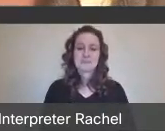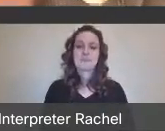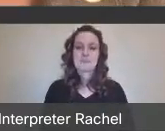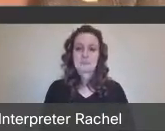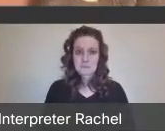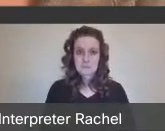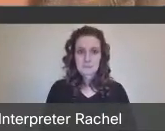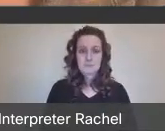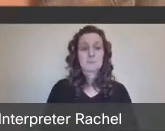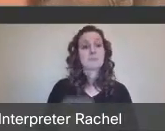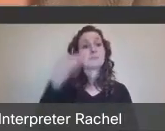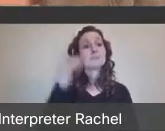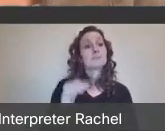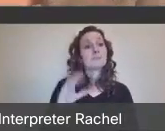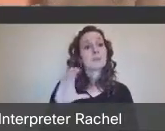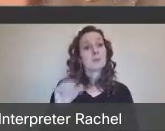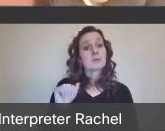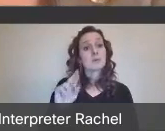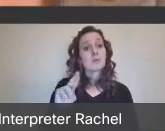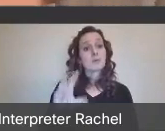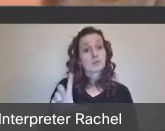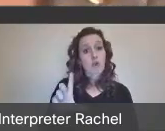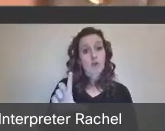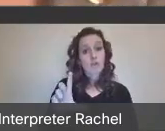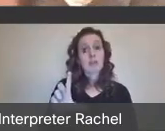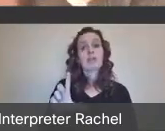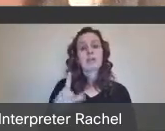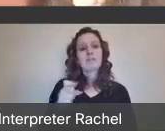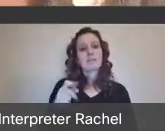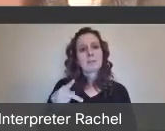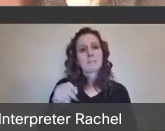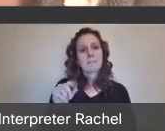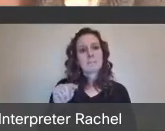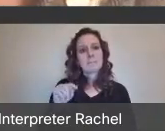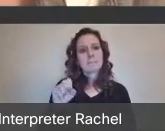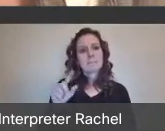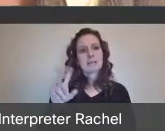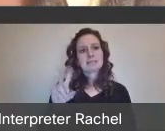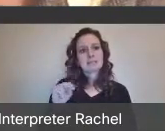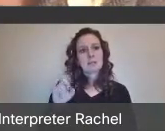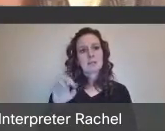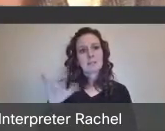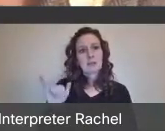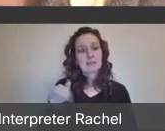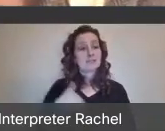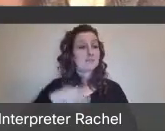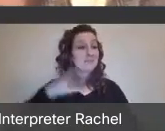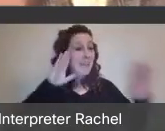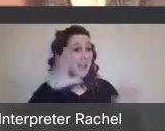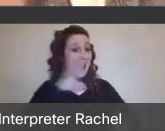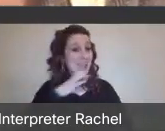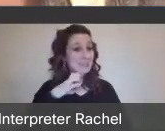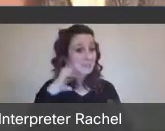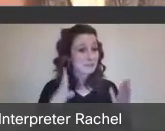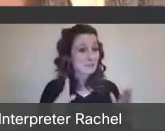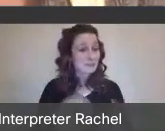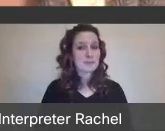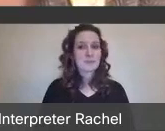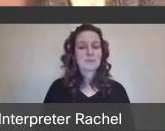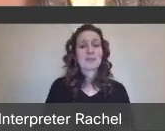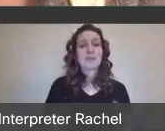[Staff] Next we'll go to Carl Hessler from the Pottstown Mercury. [Reporter] Hi, Commissioner. First question: